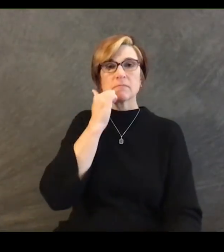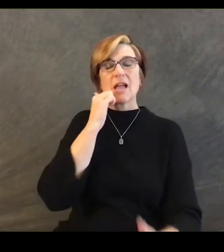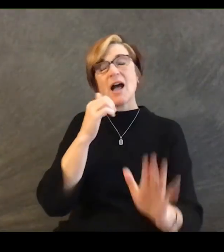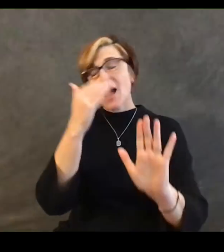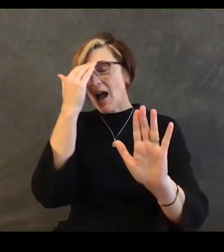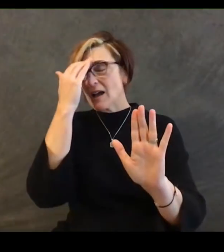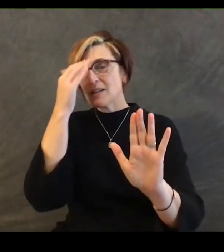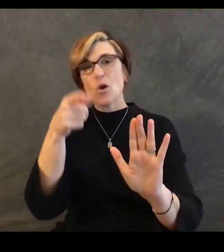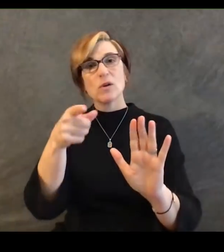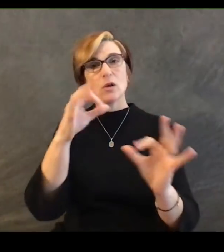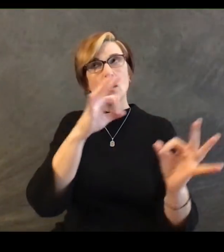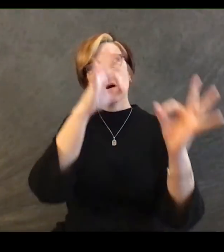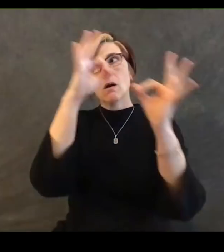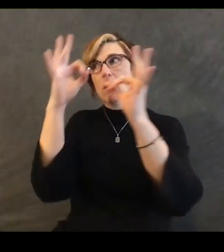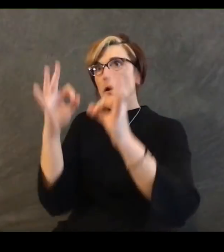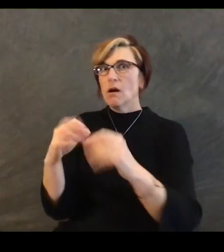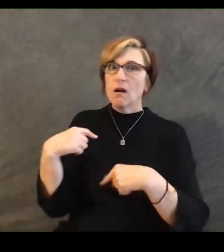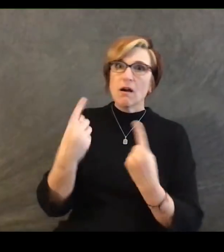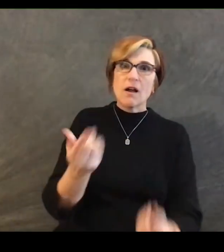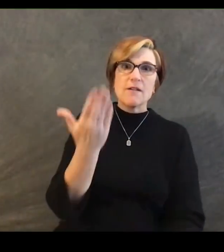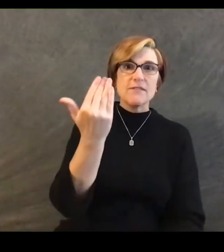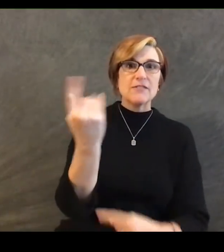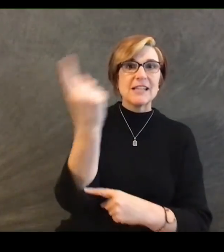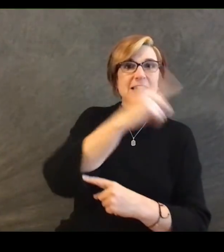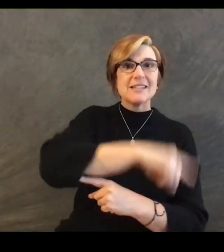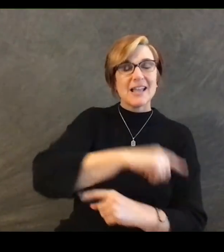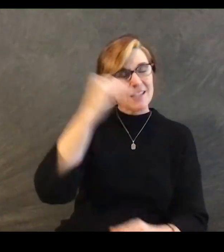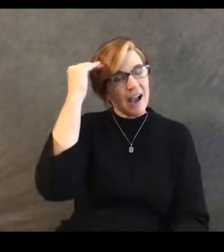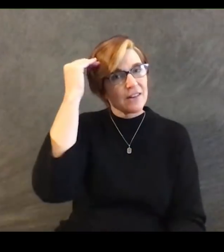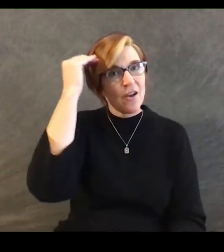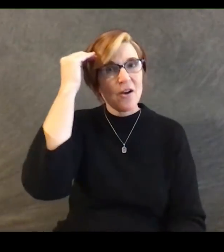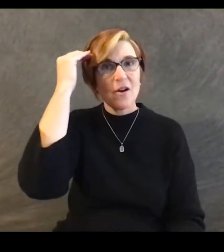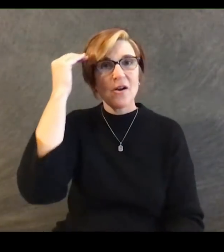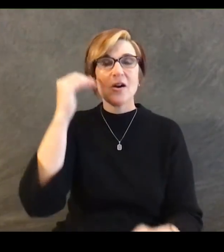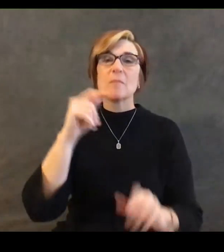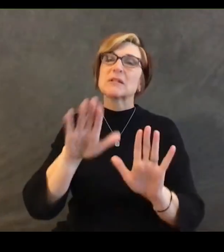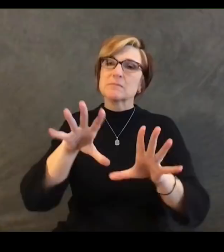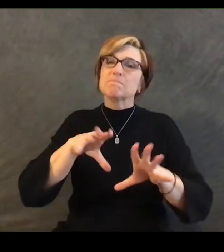done it for 15 days so if you can show the next slide please